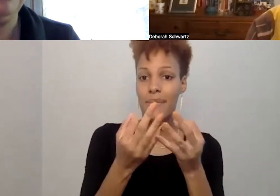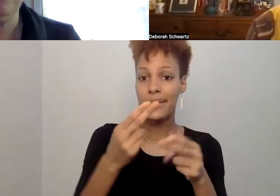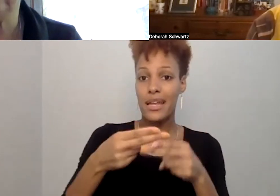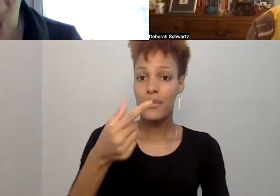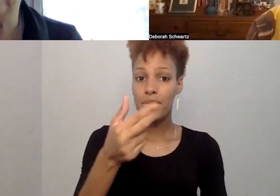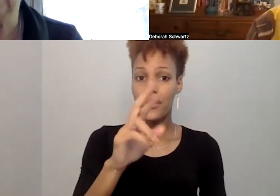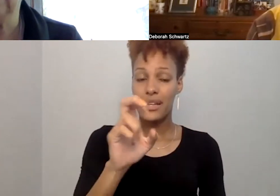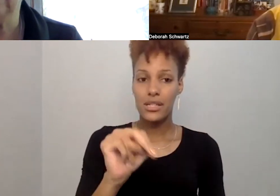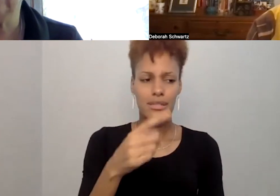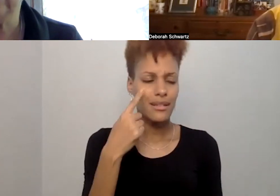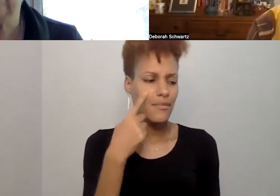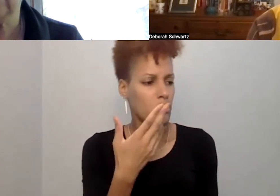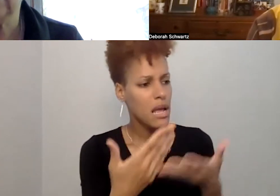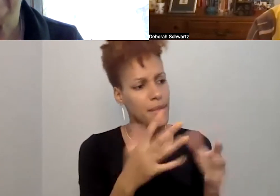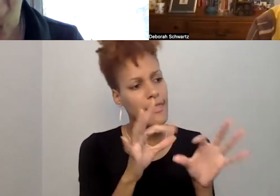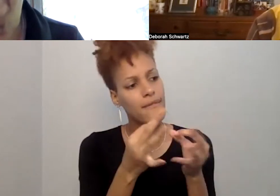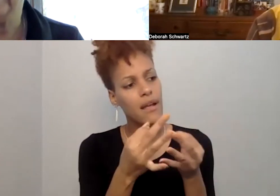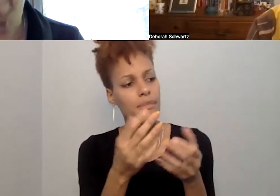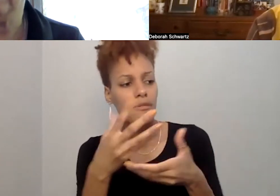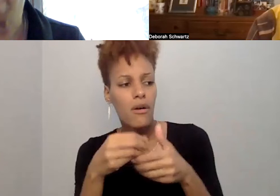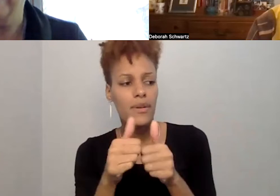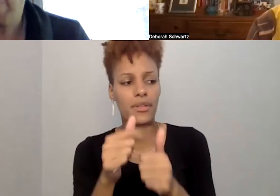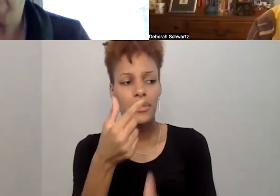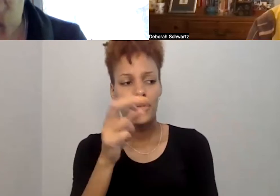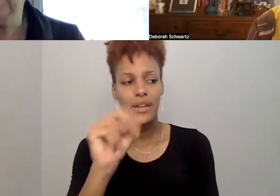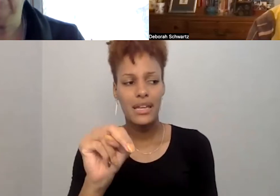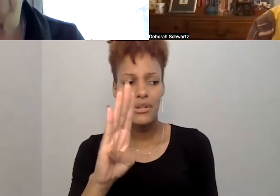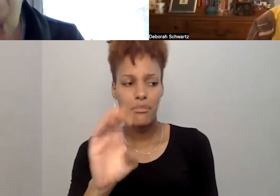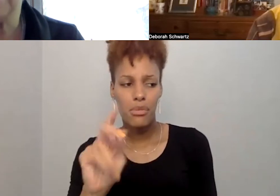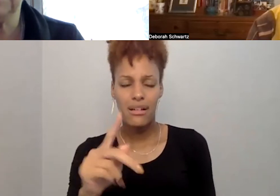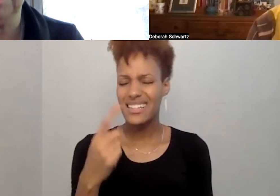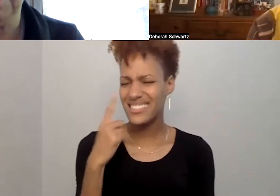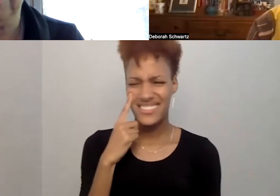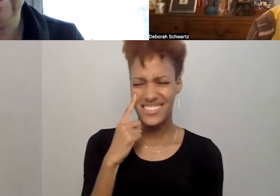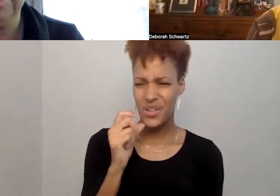they're the family of the Green Book." And I thought nah, couldn't be, couldn't possibly be the family